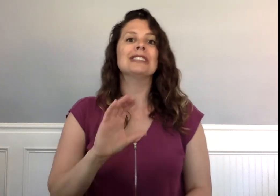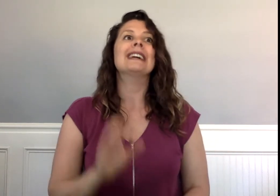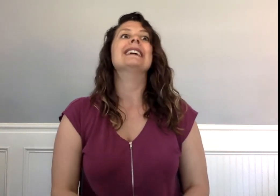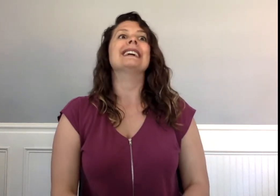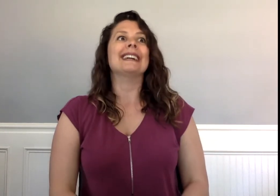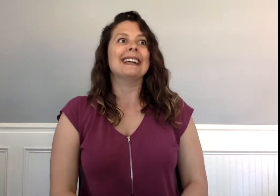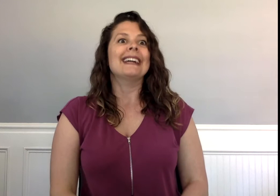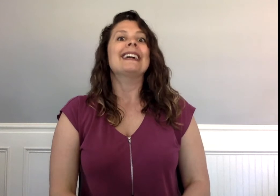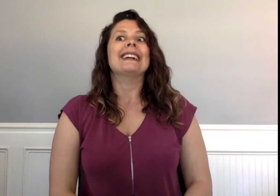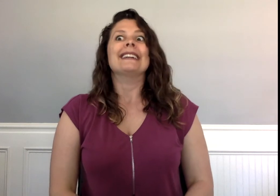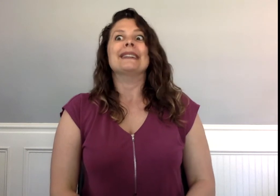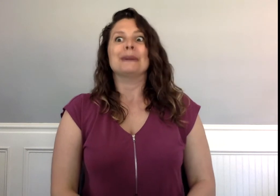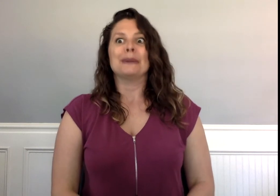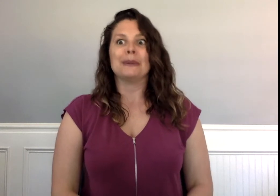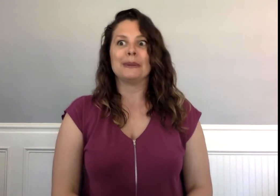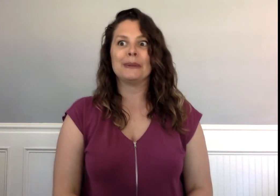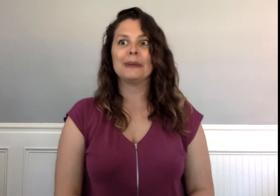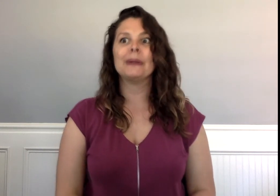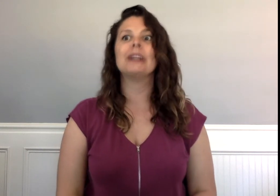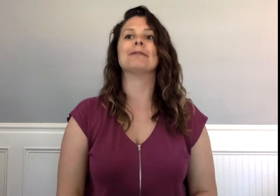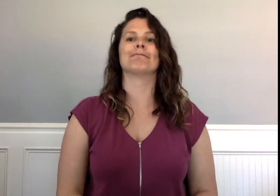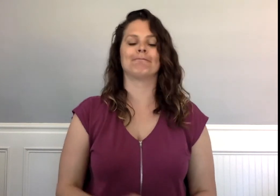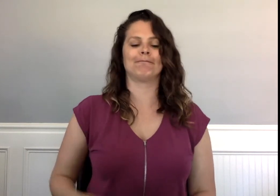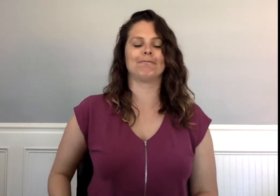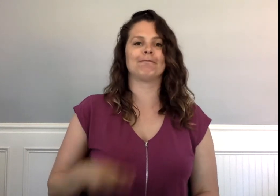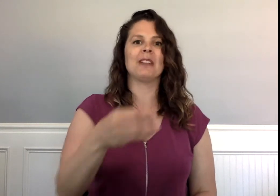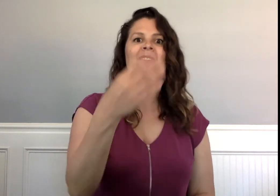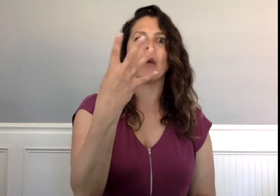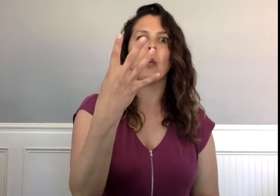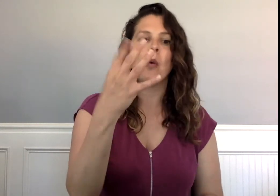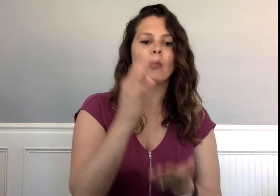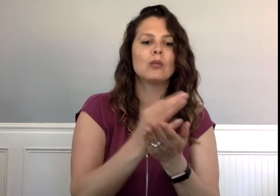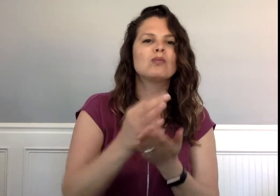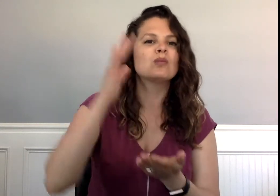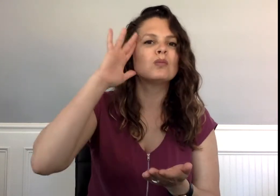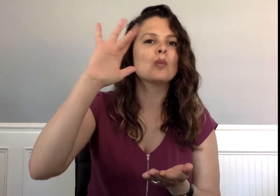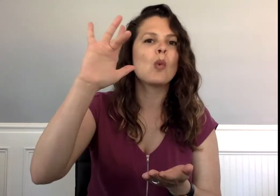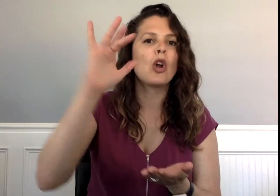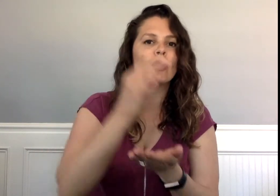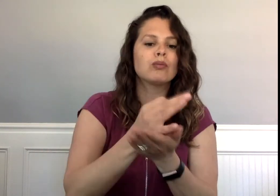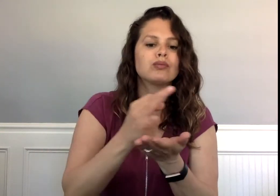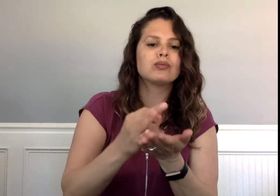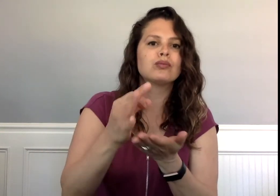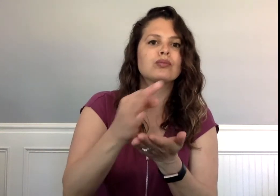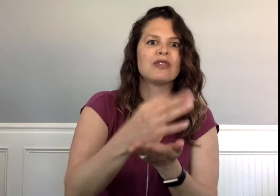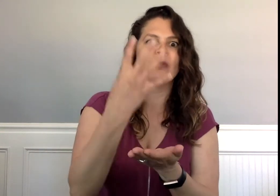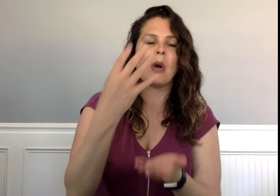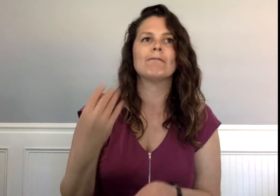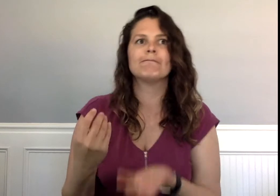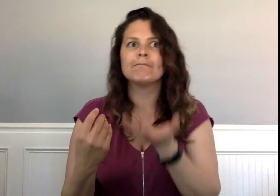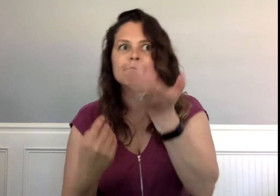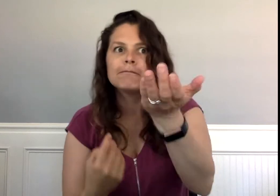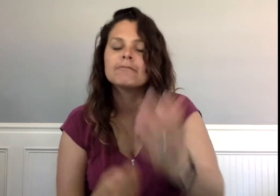Charlie took a deep breath and handed Mr. Simple four quarters.